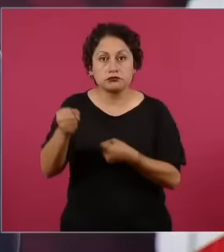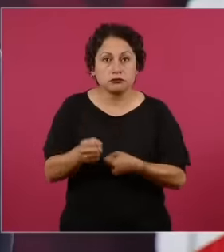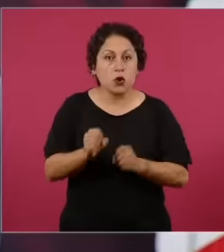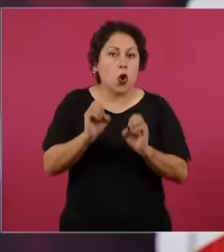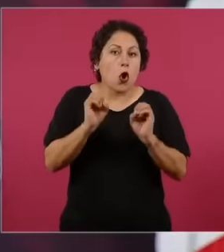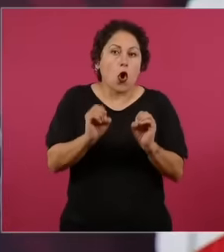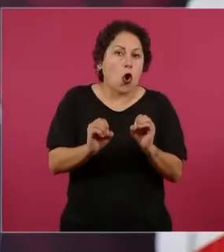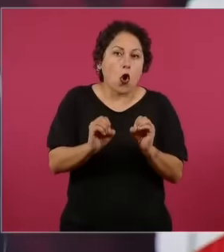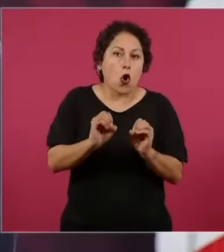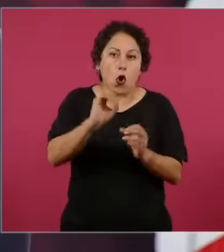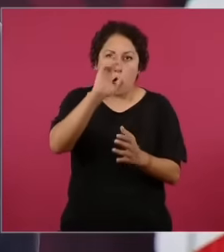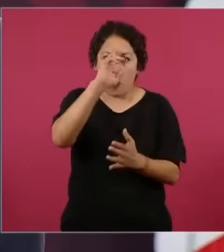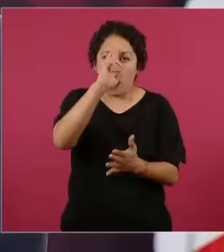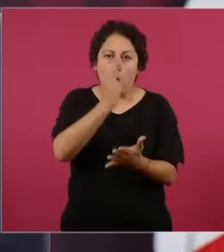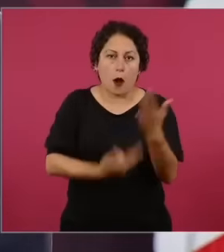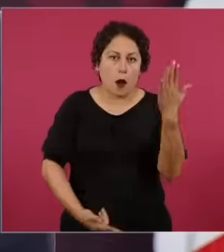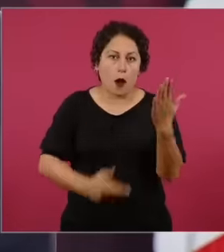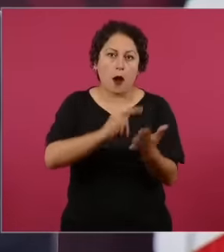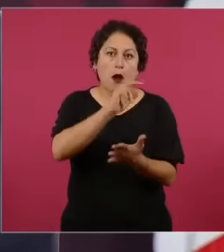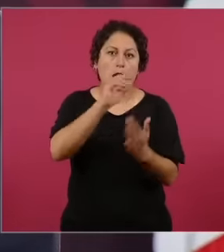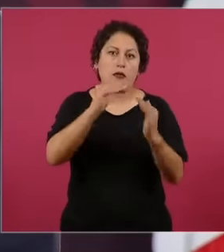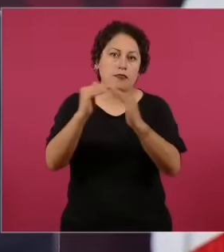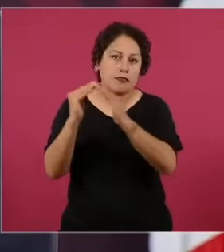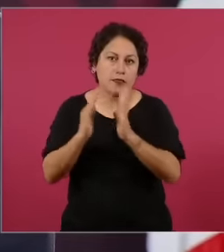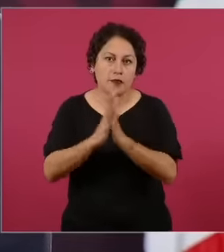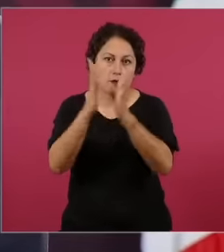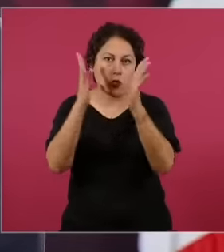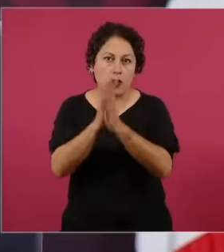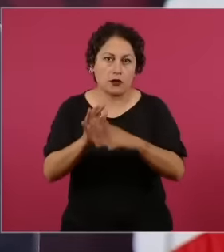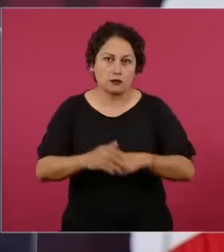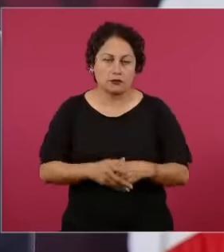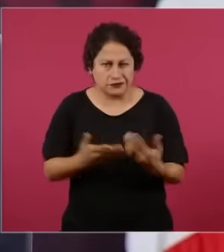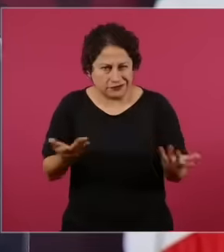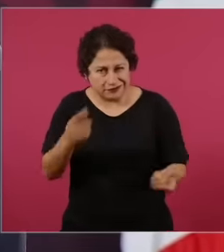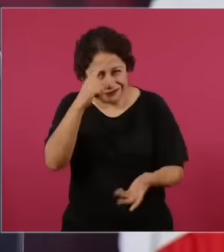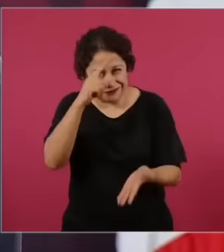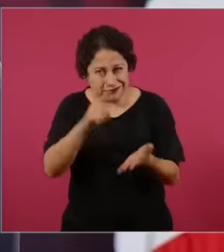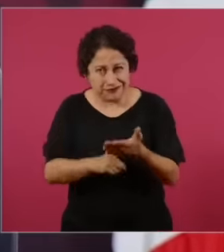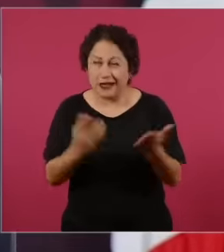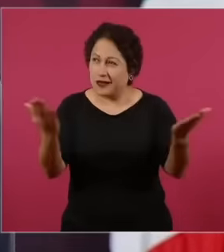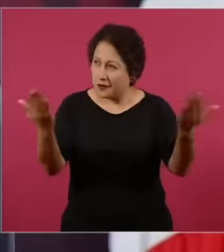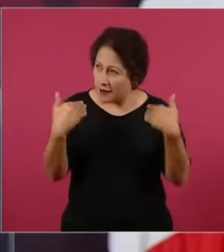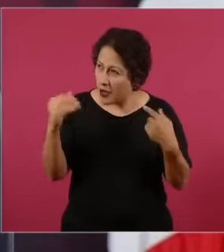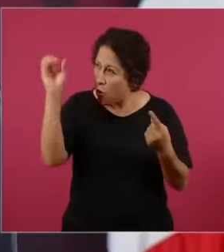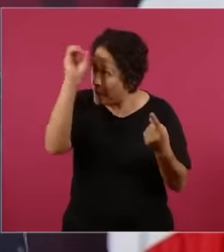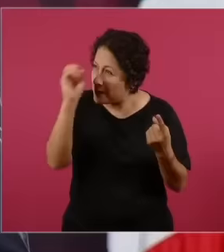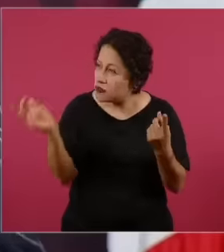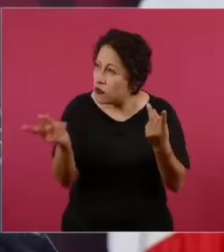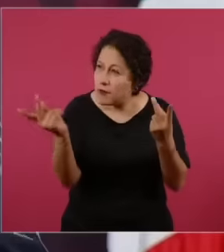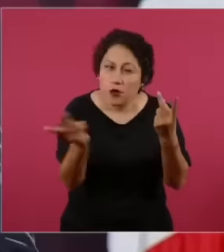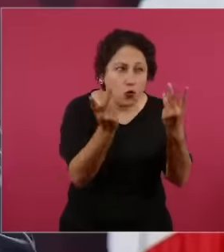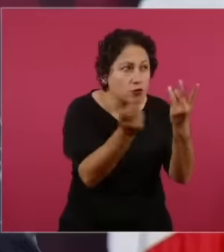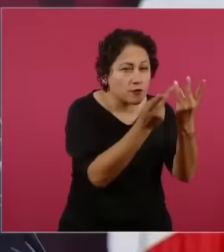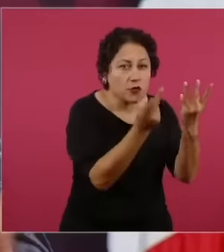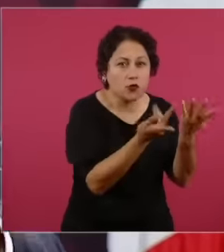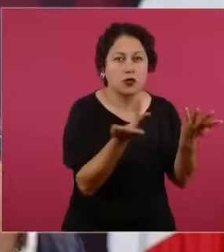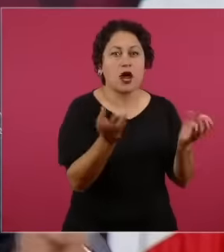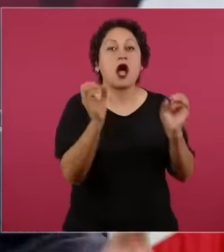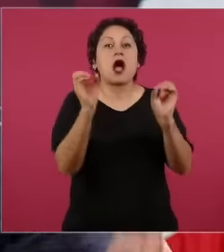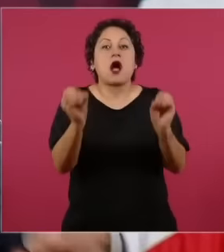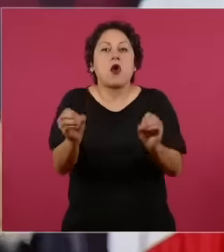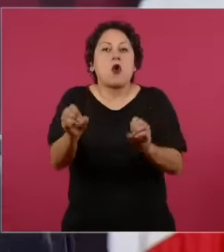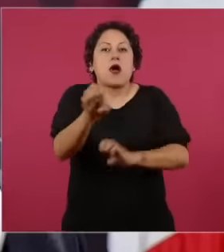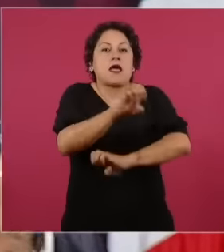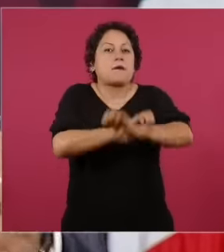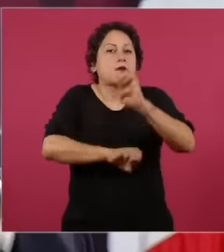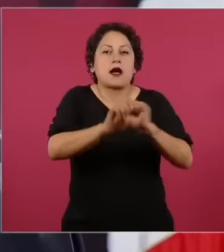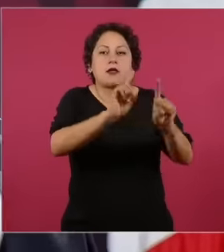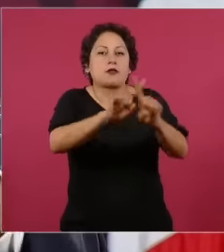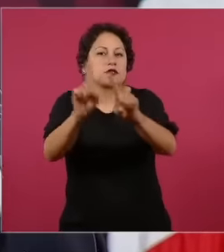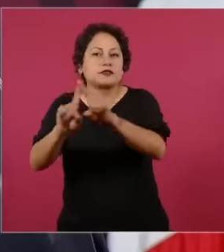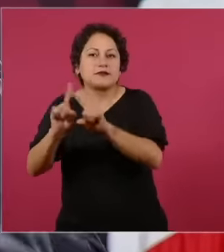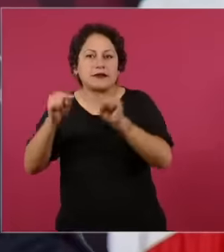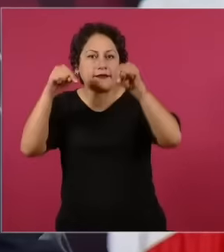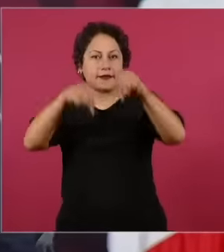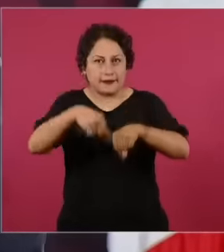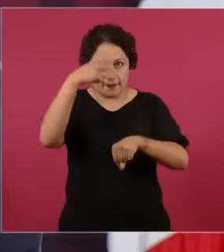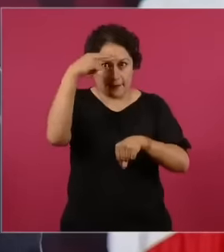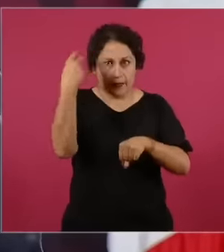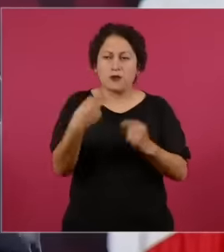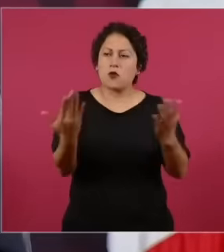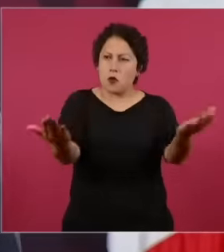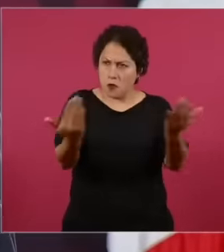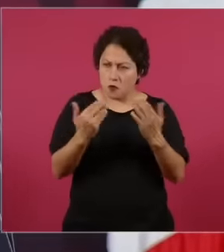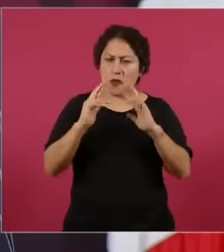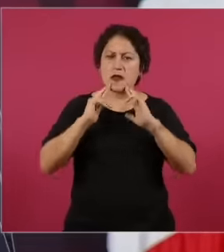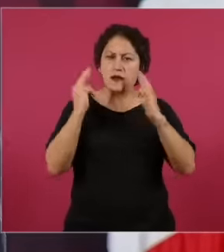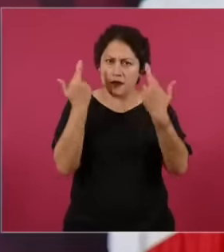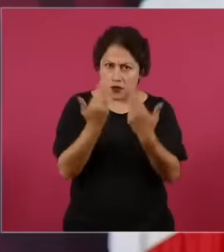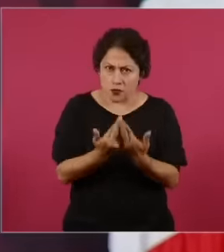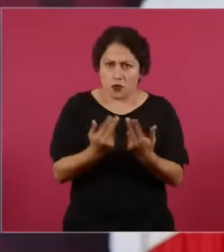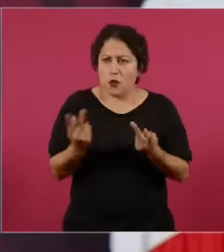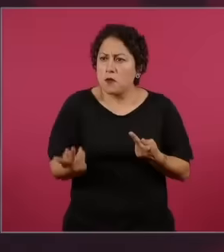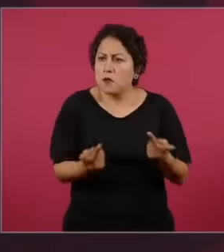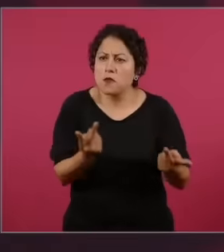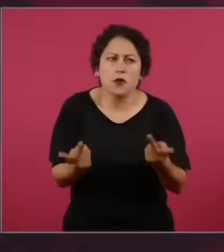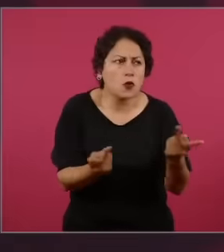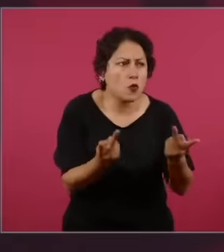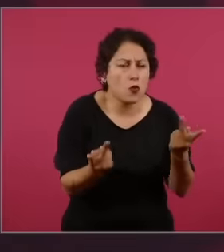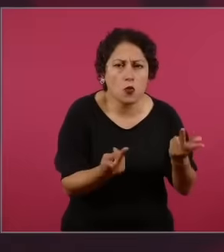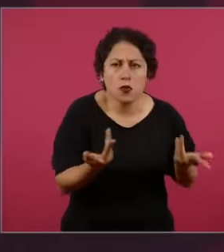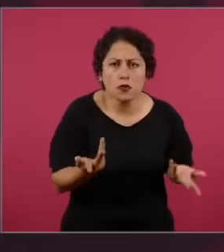to ask your opinion or this, all the Ambassadors have a meeting here, yes. What do you think about this,